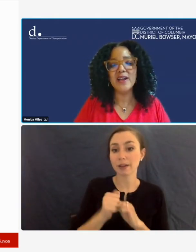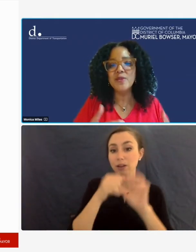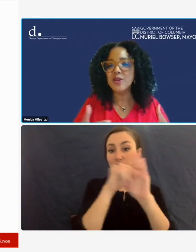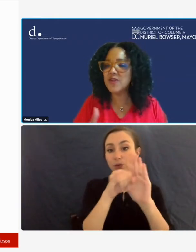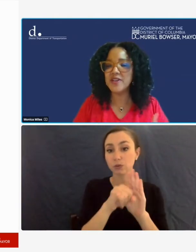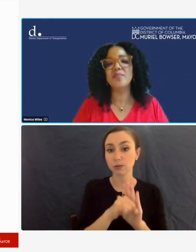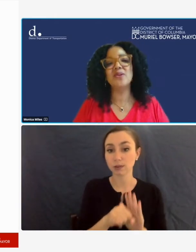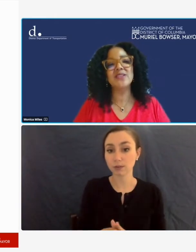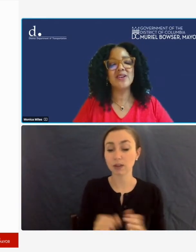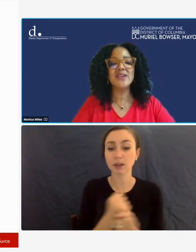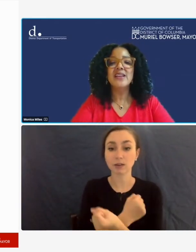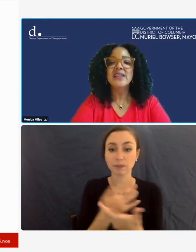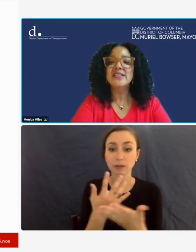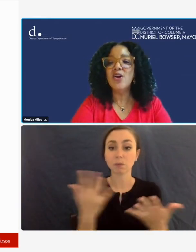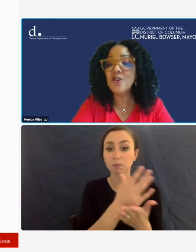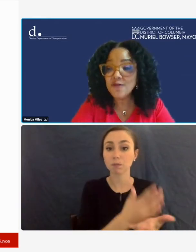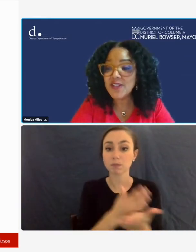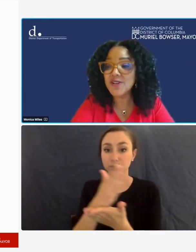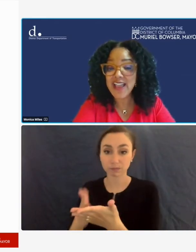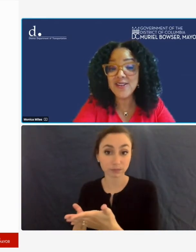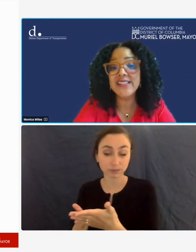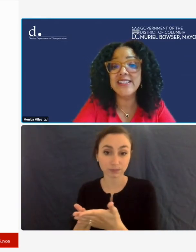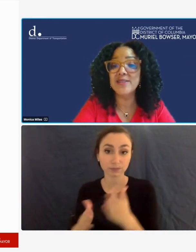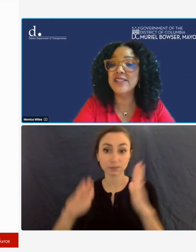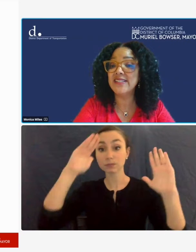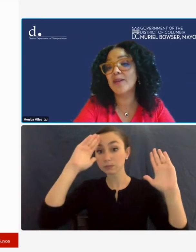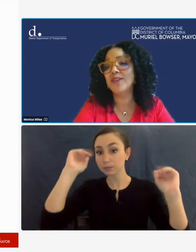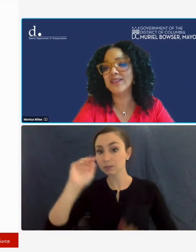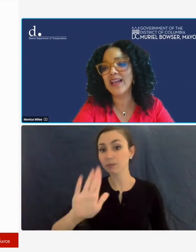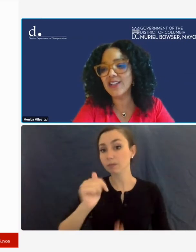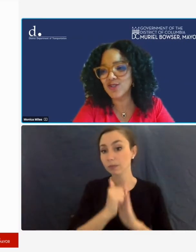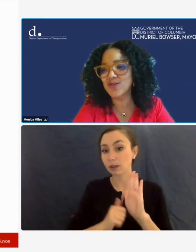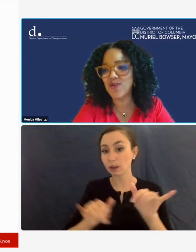know what the components are so hopefully your accounting system is set up in a logical way